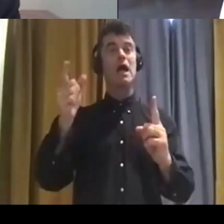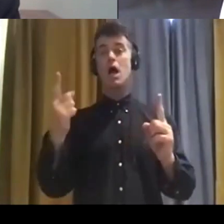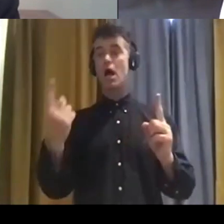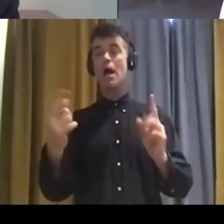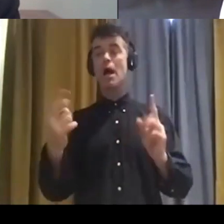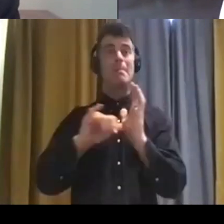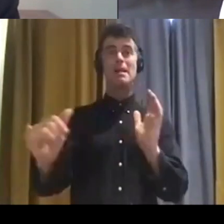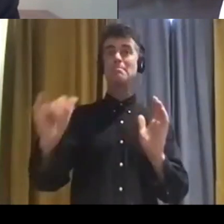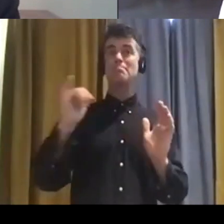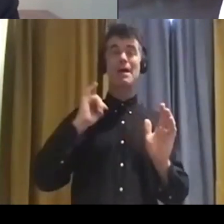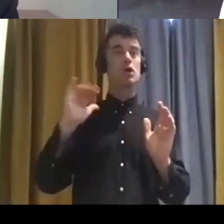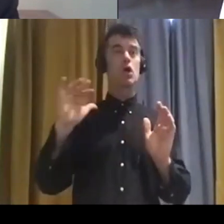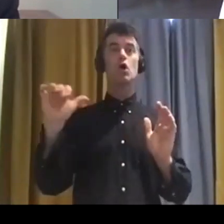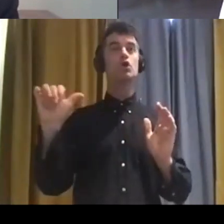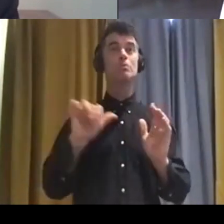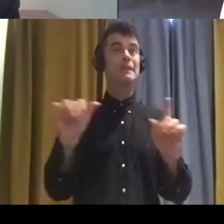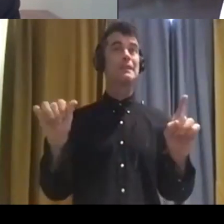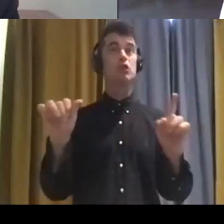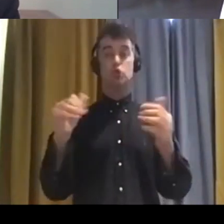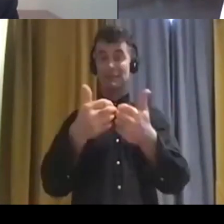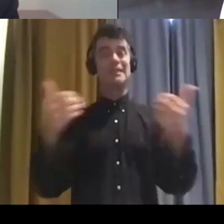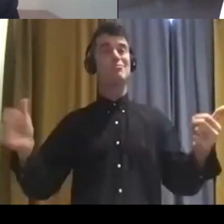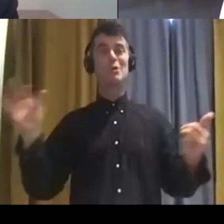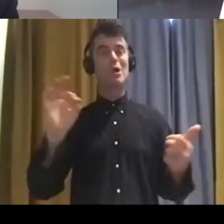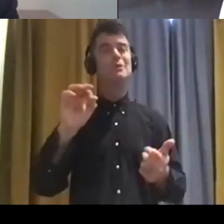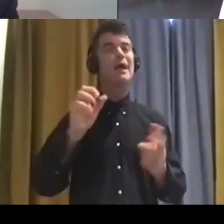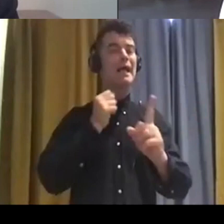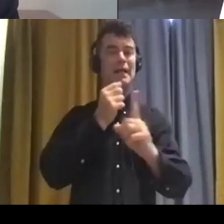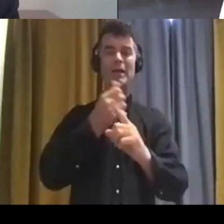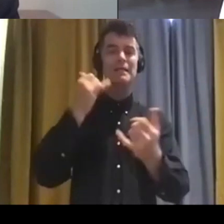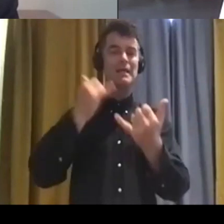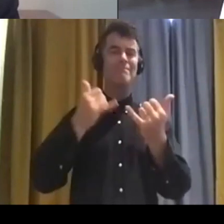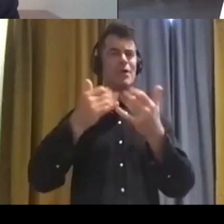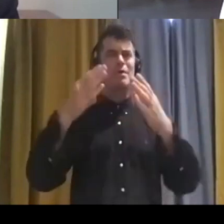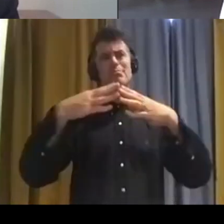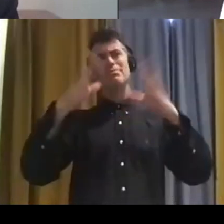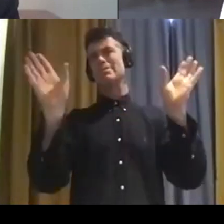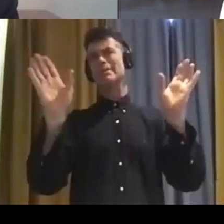is very subjective and so there are lots of different definitions to that so you know